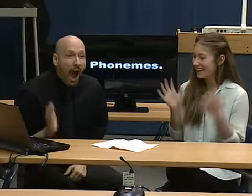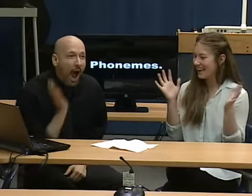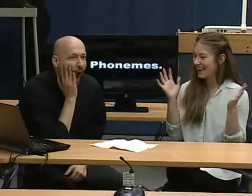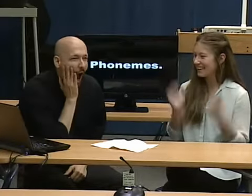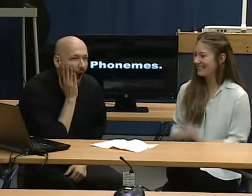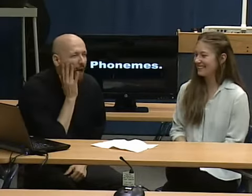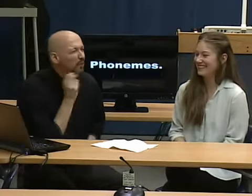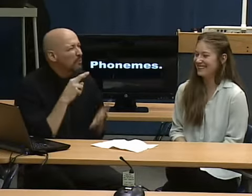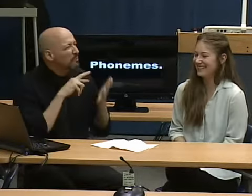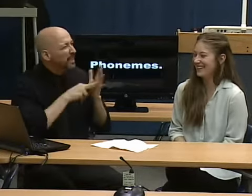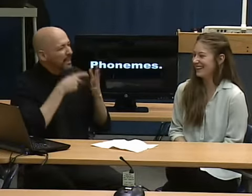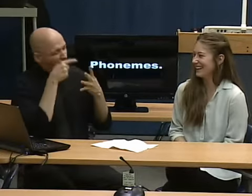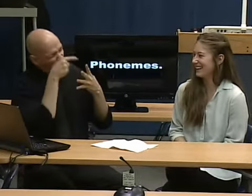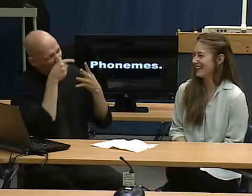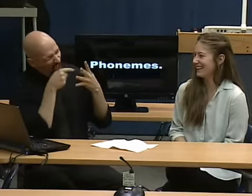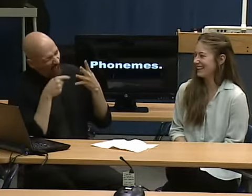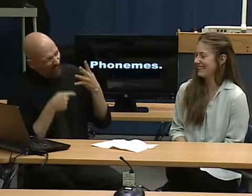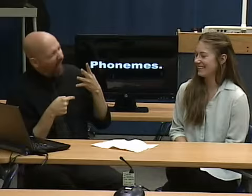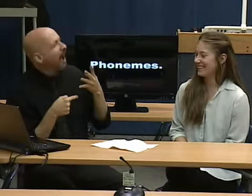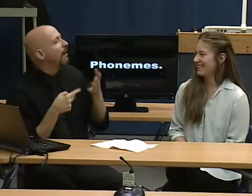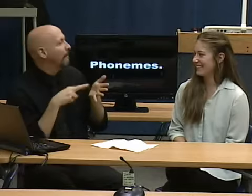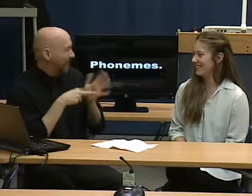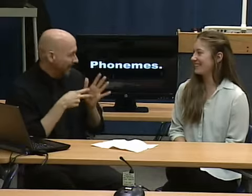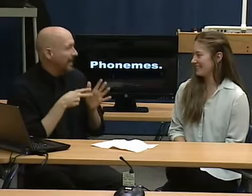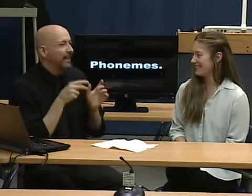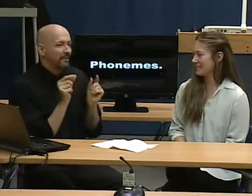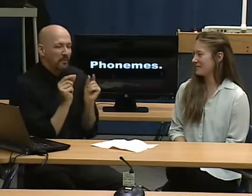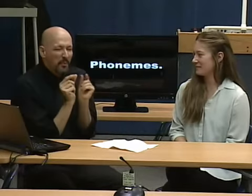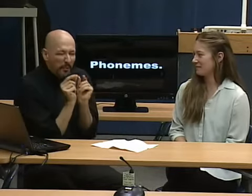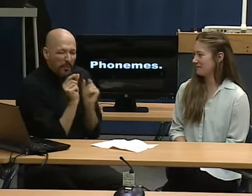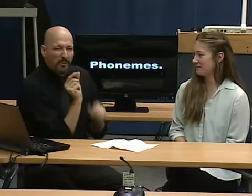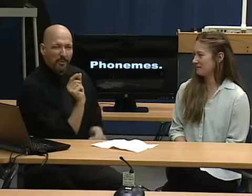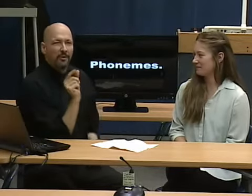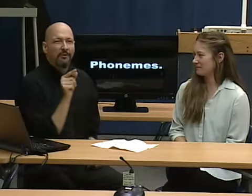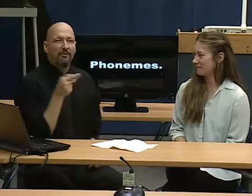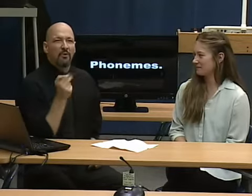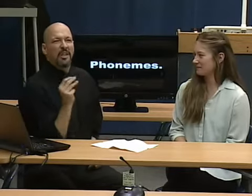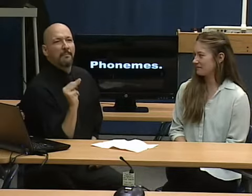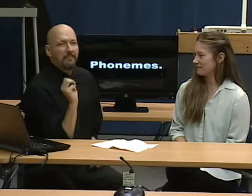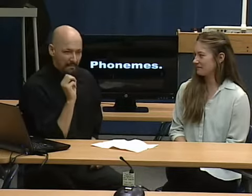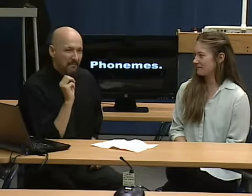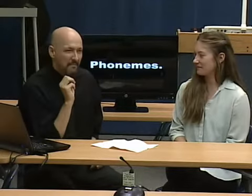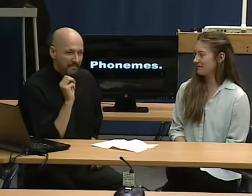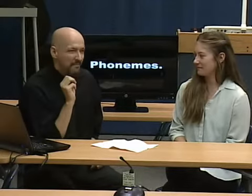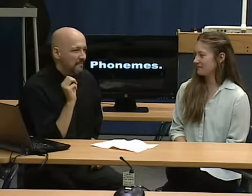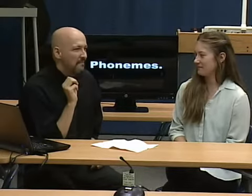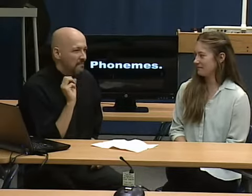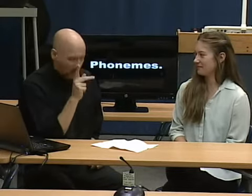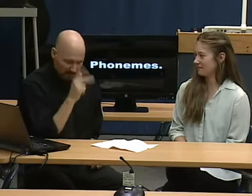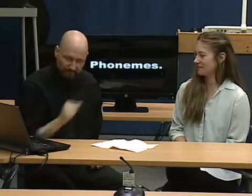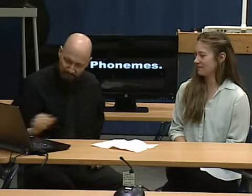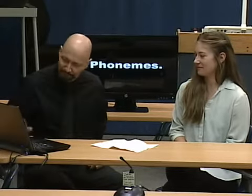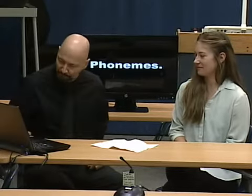Yay! These features, these tiny little parts, these are phonemes. OK.